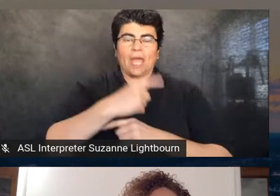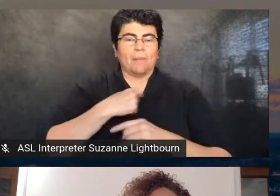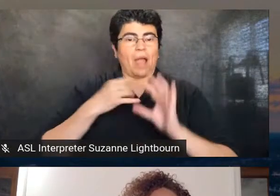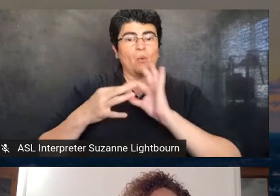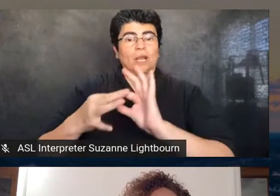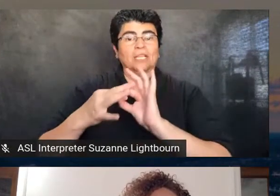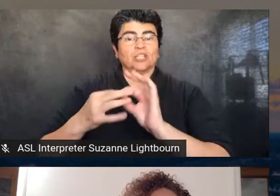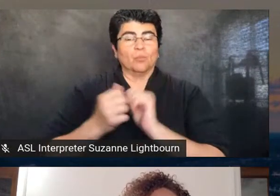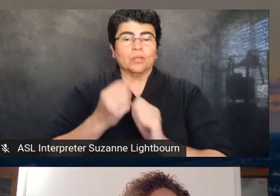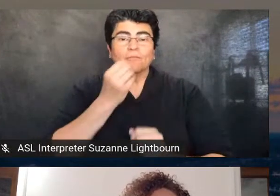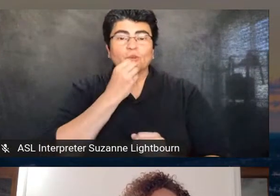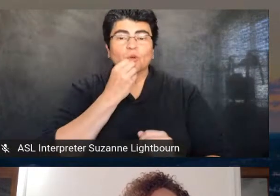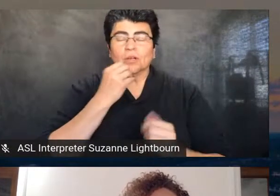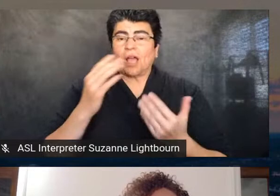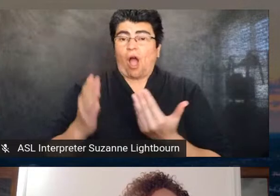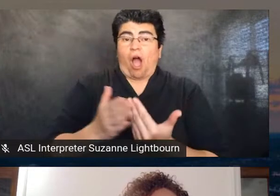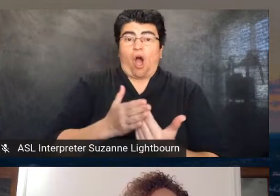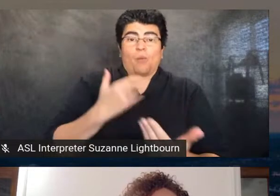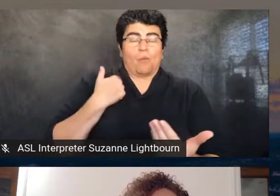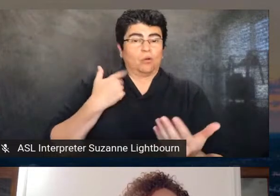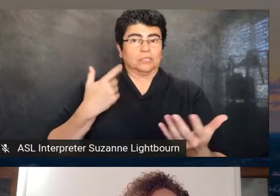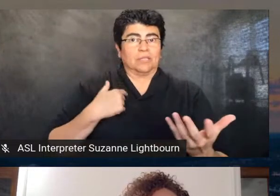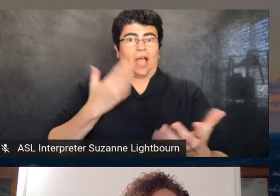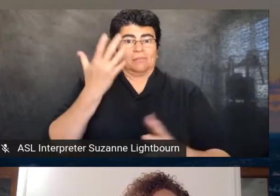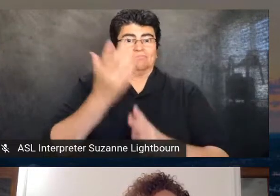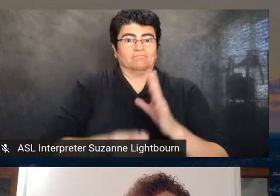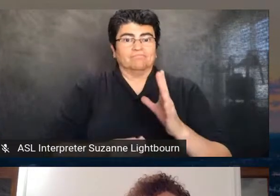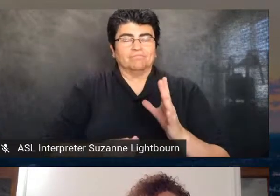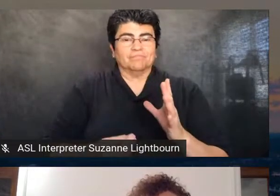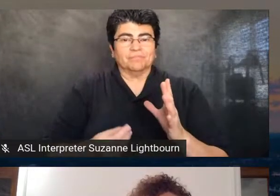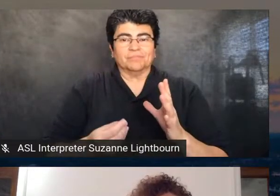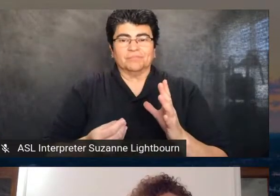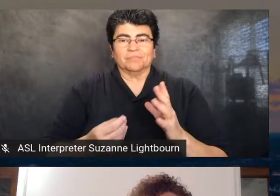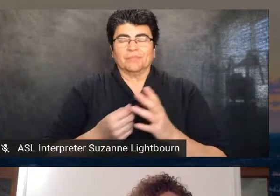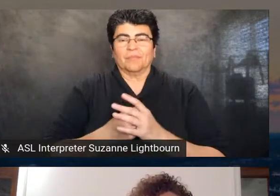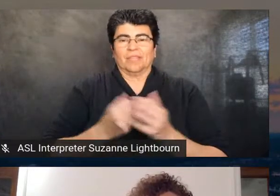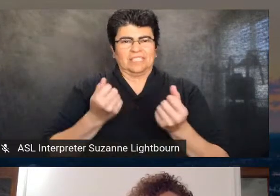which nearly took my life several times,